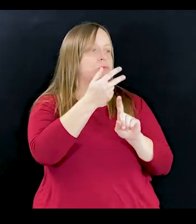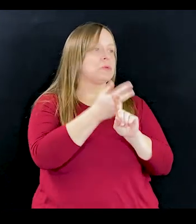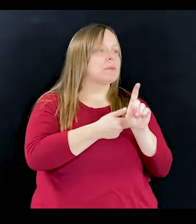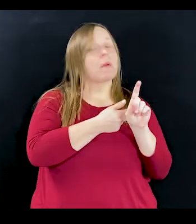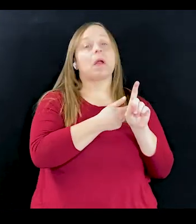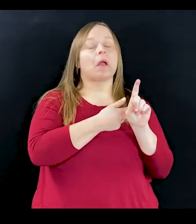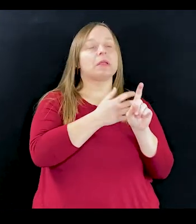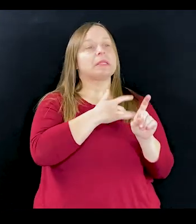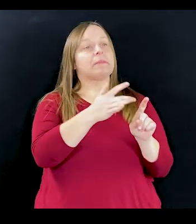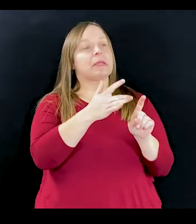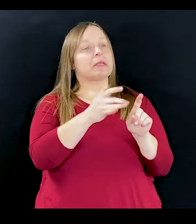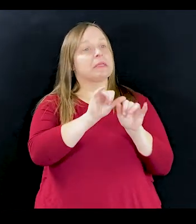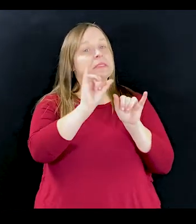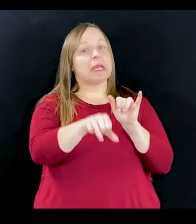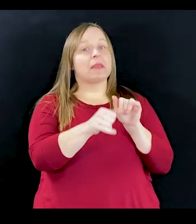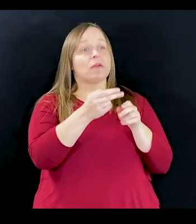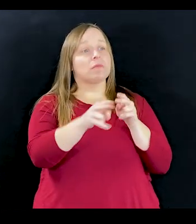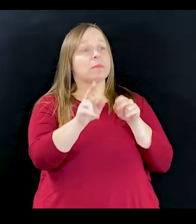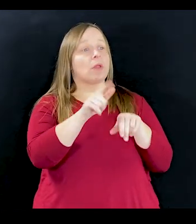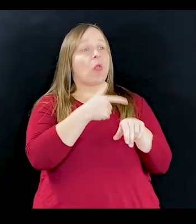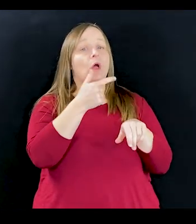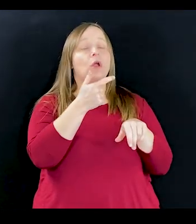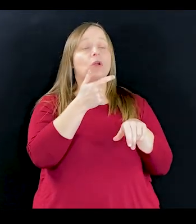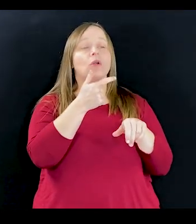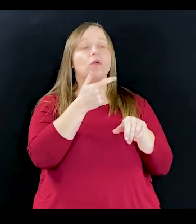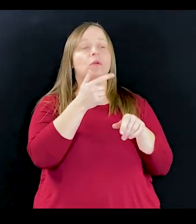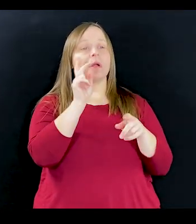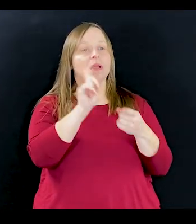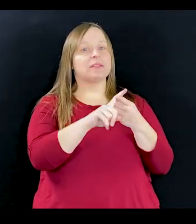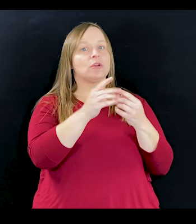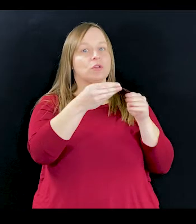three months. You typically stay there for a little bit longer until you can